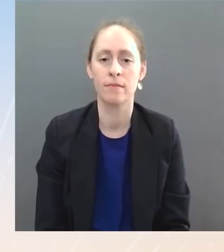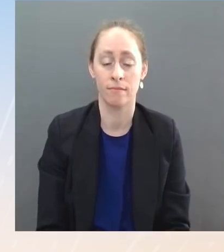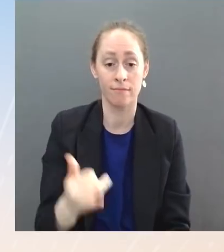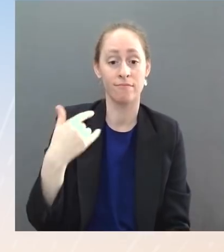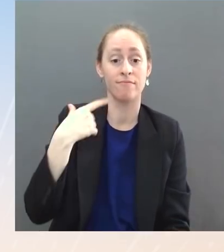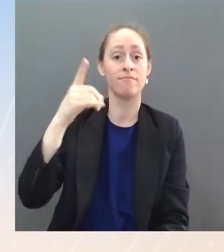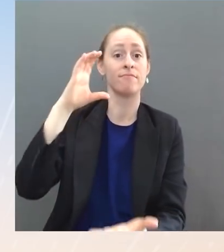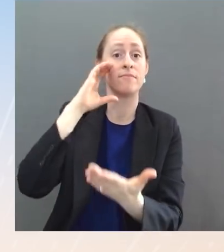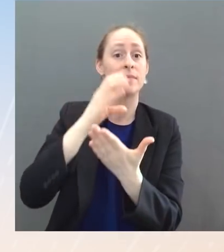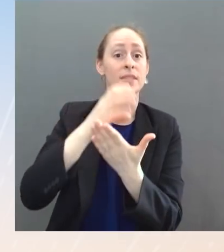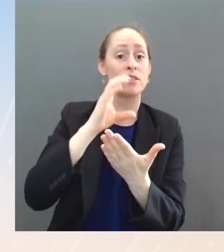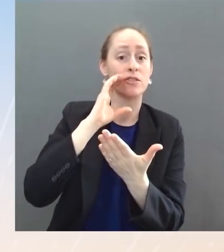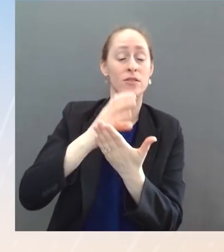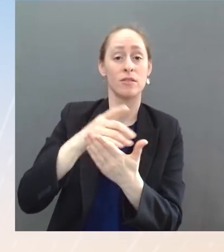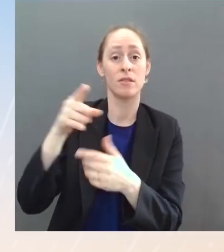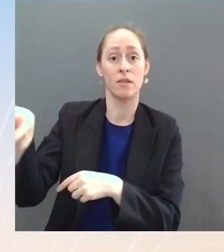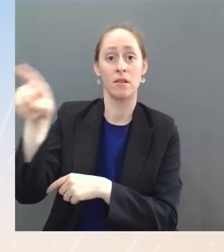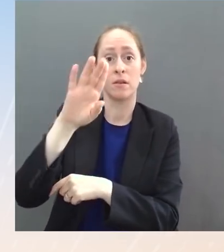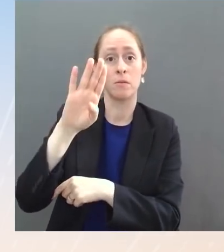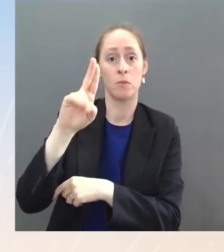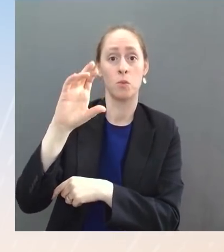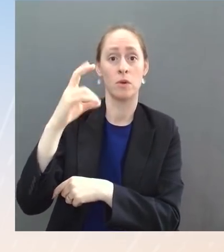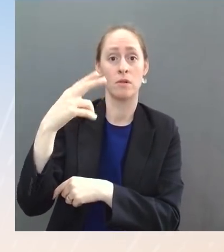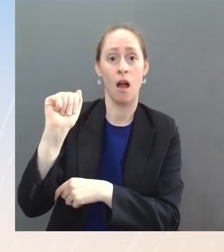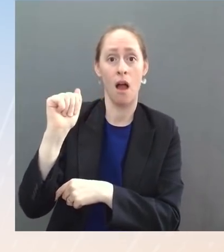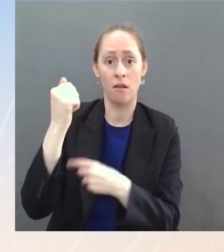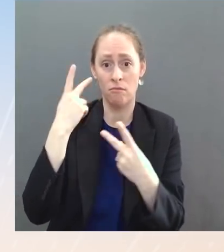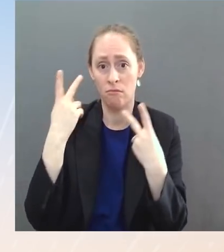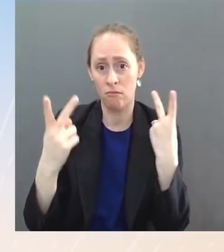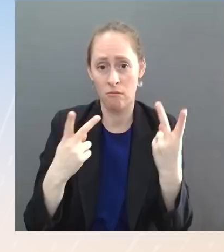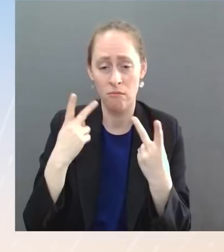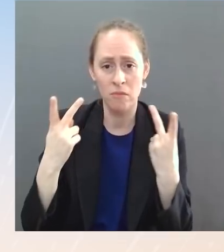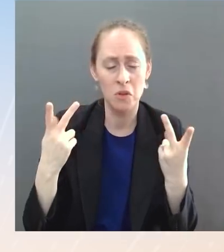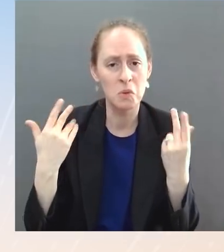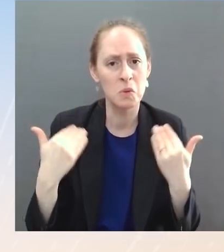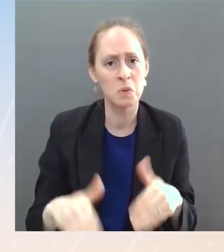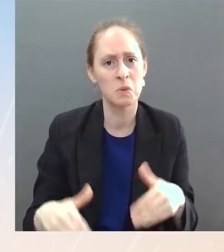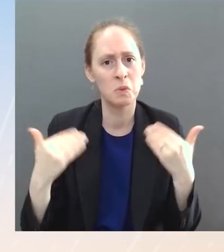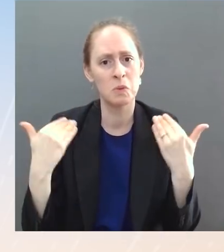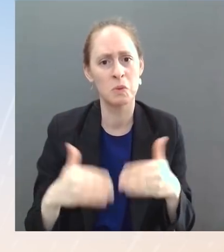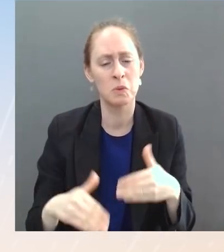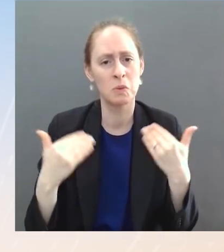The Ukrainians are defending their homeland courageously, and the United States will continue to back them